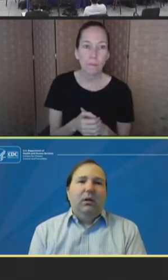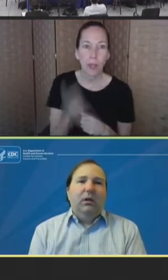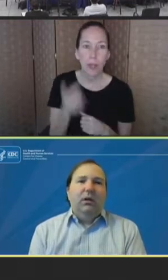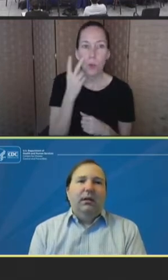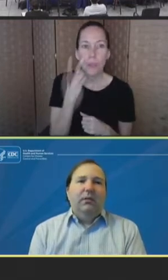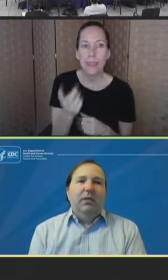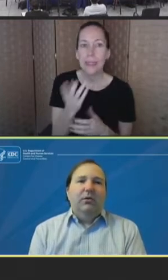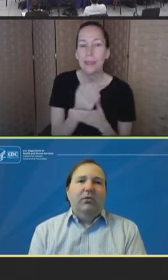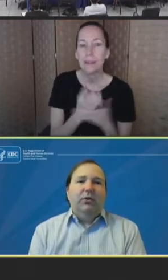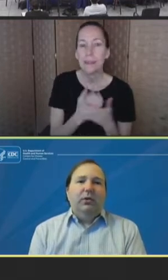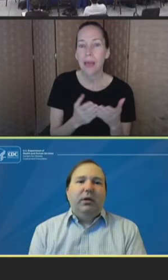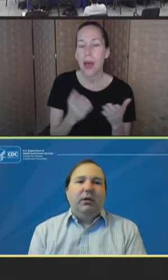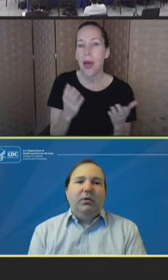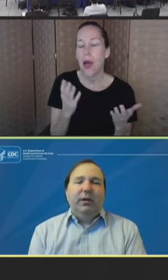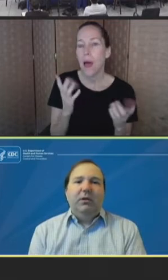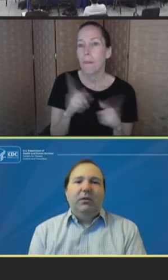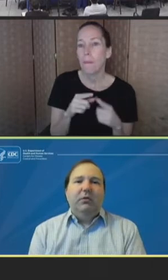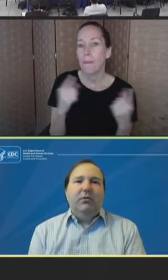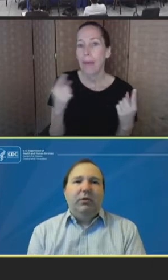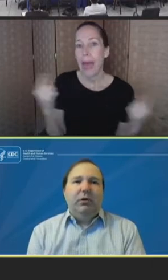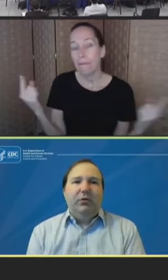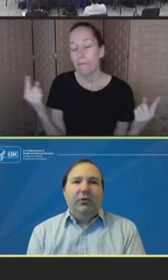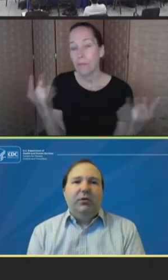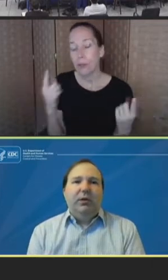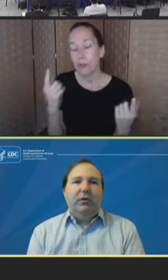again, administration errors -- vaccine administration errors and deviations